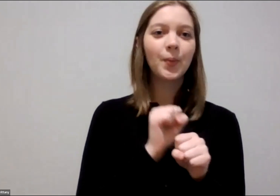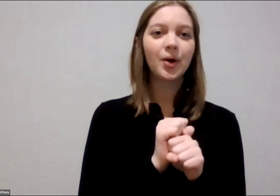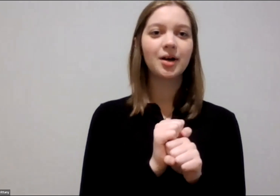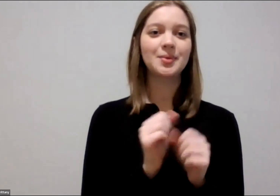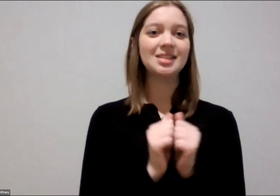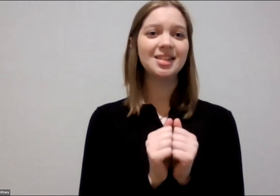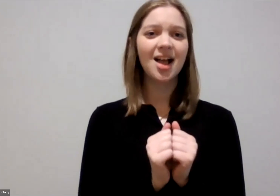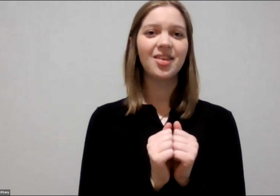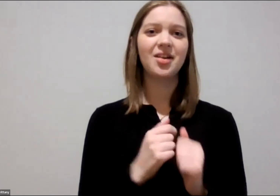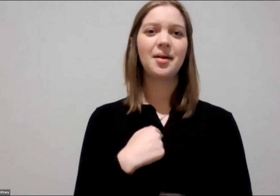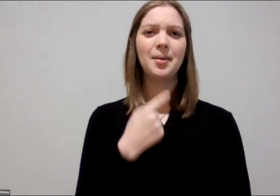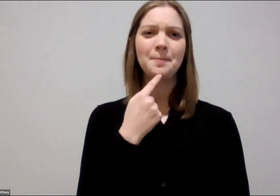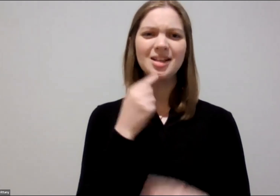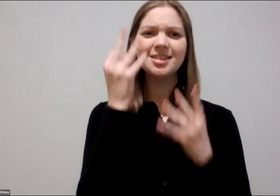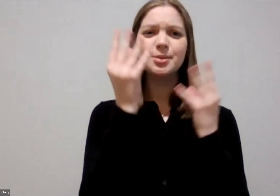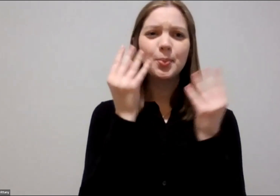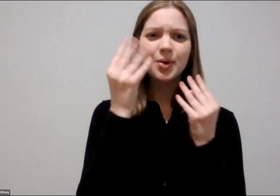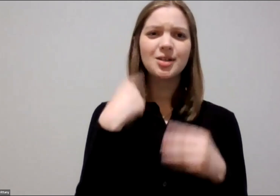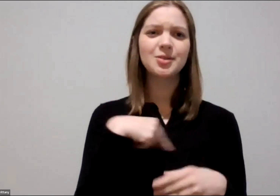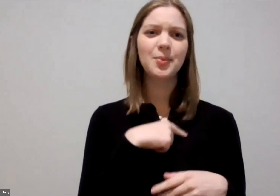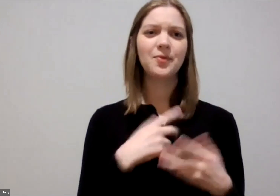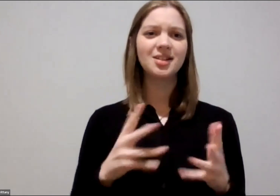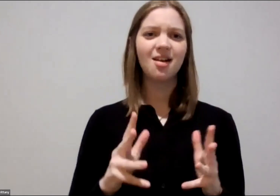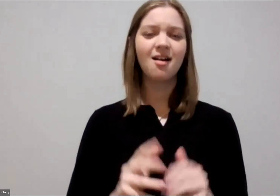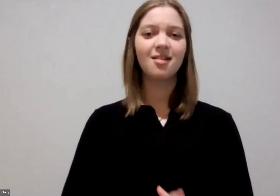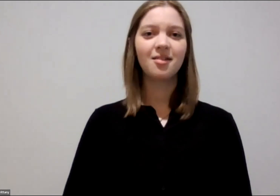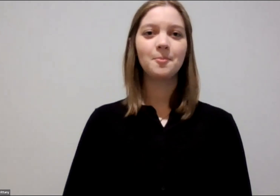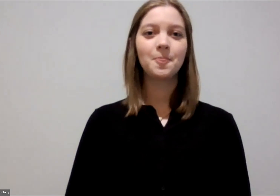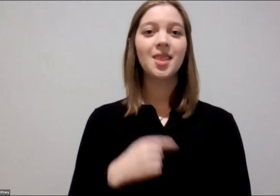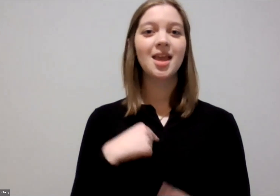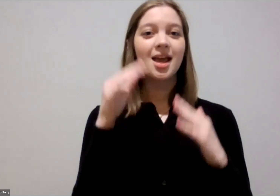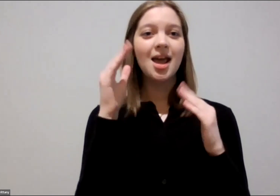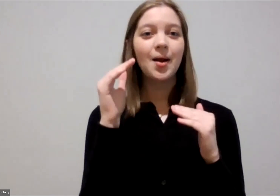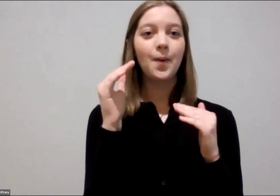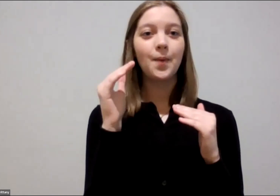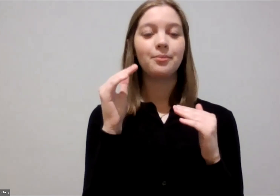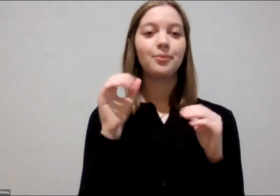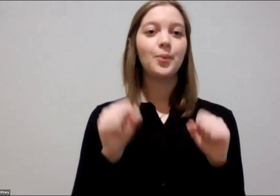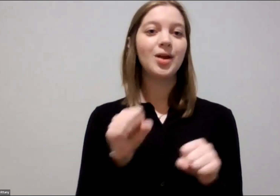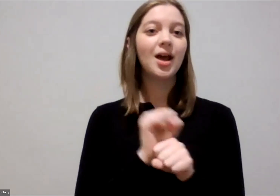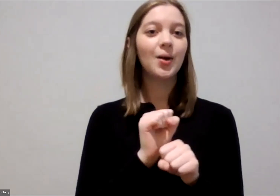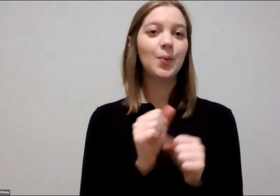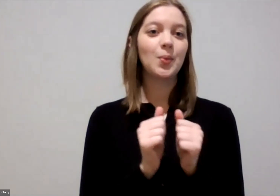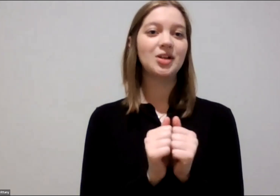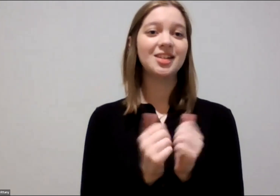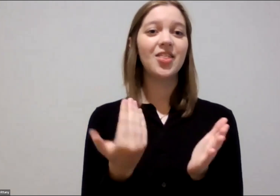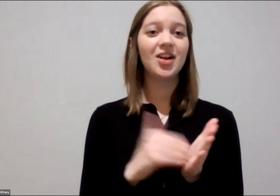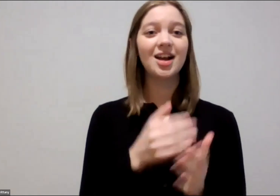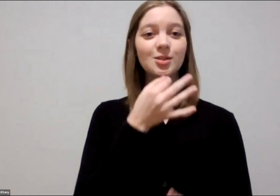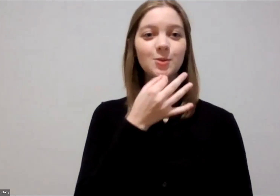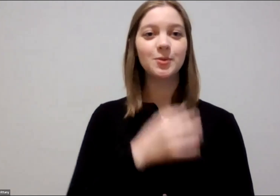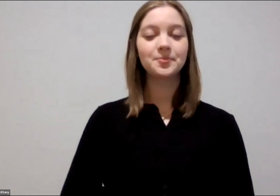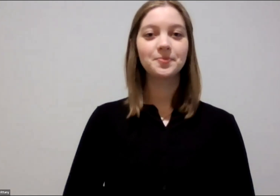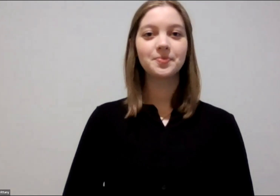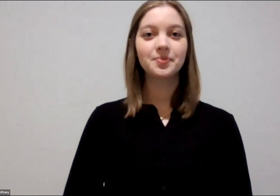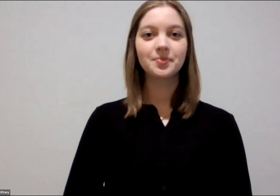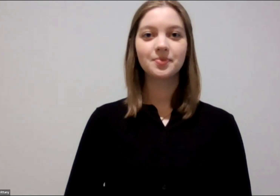I'm going to miss this brainstorming that we've all done and I hope that we get a chance to work together again real soon.